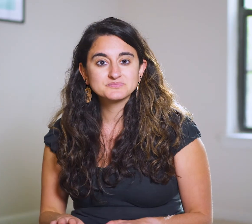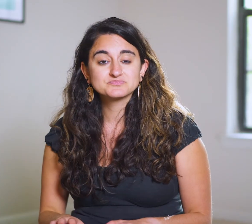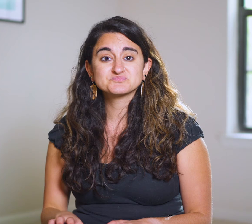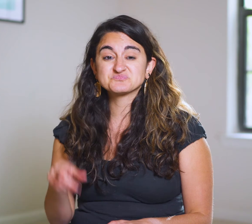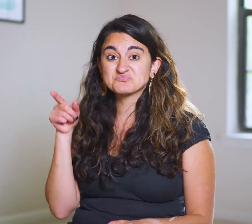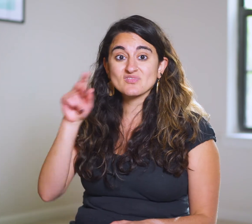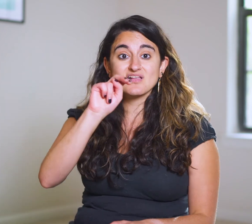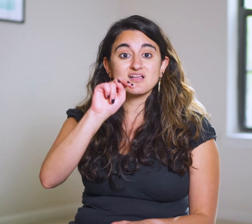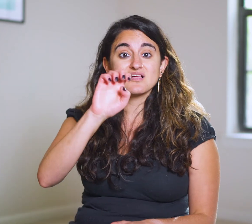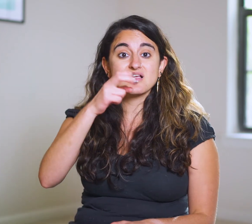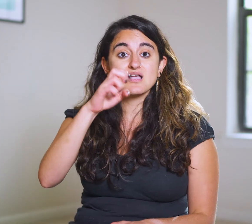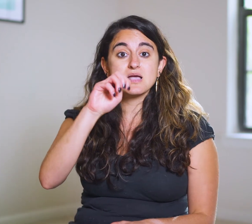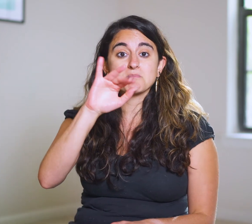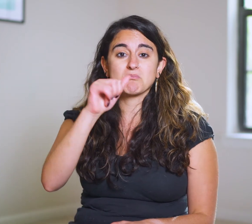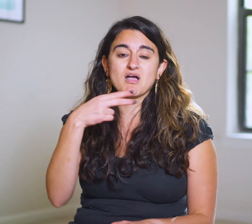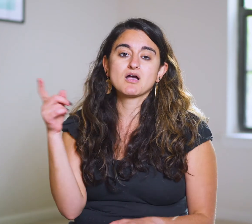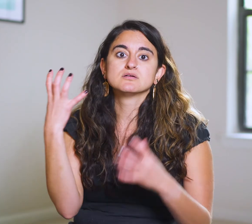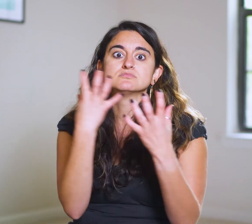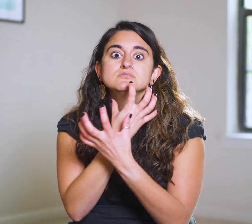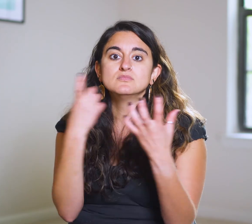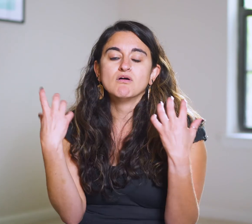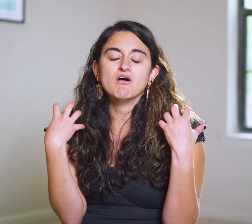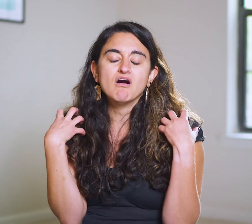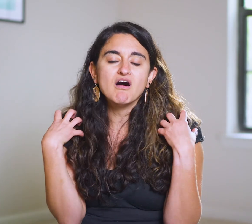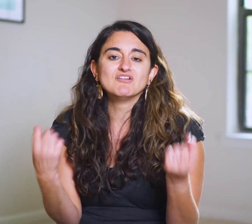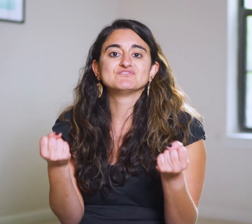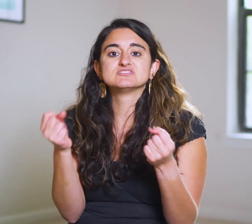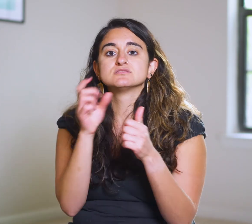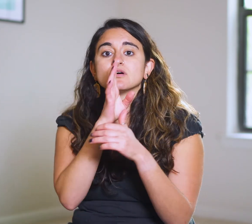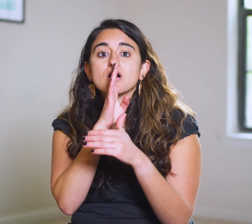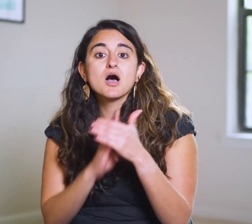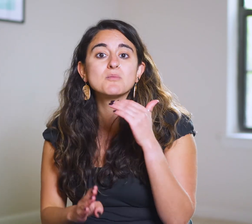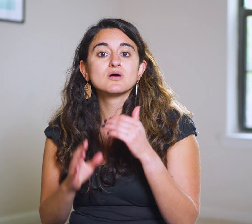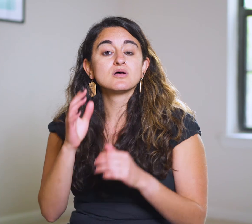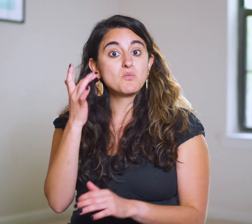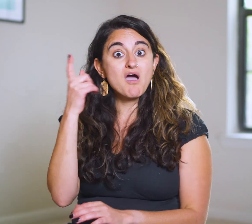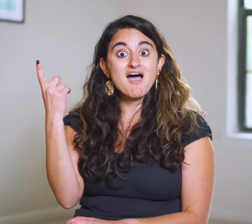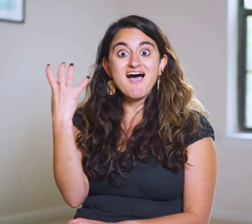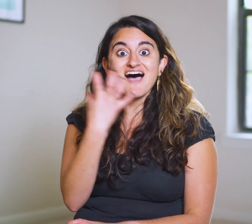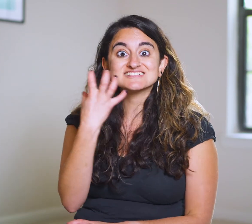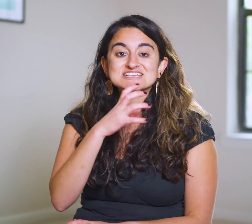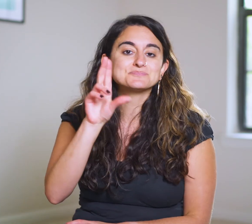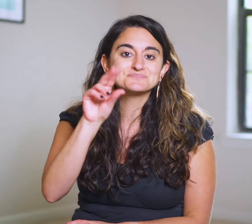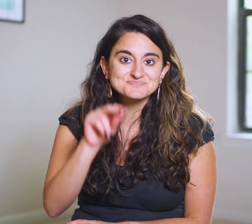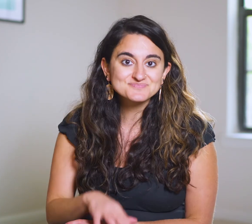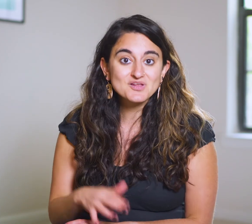Nehemiah walks in confident humility not because he’s awesome,